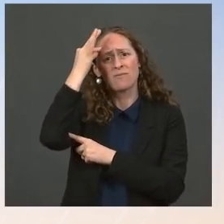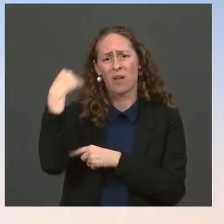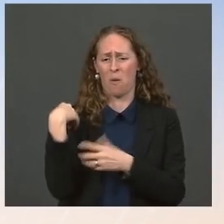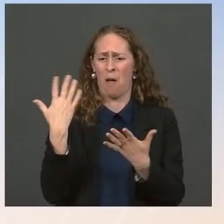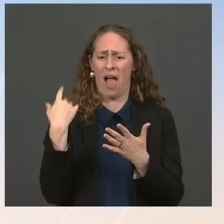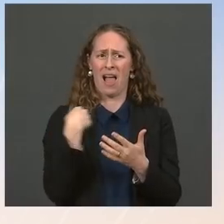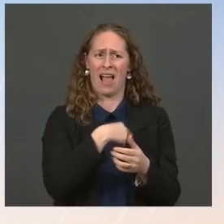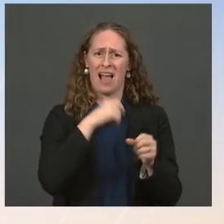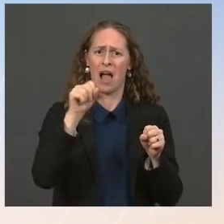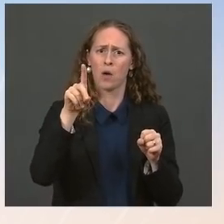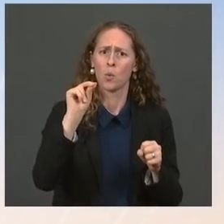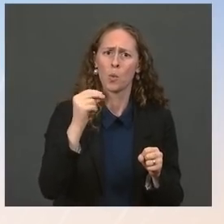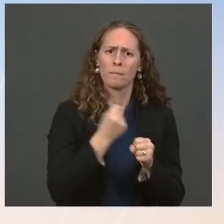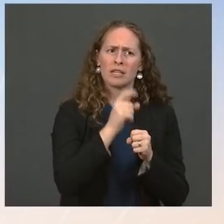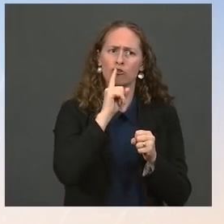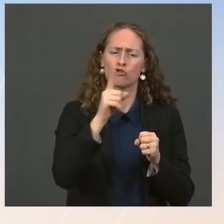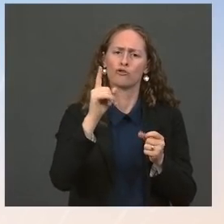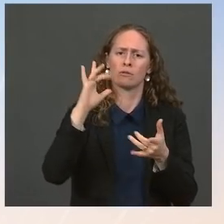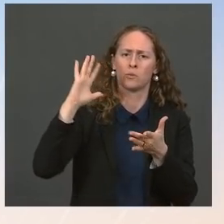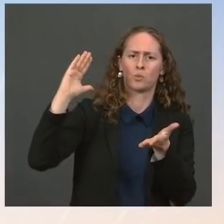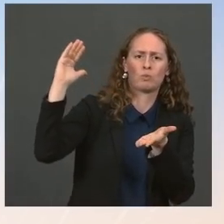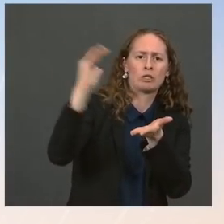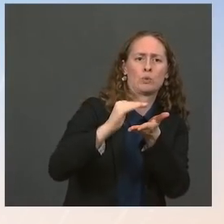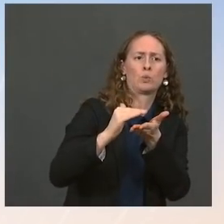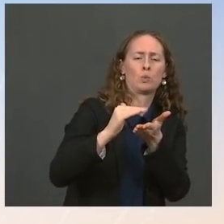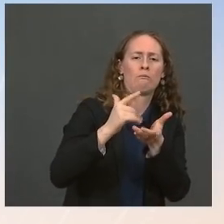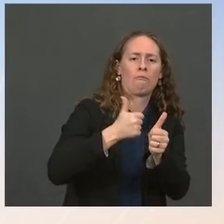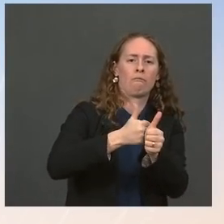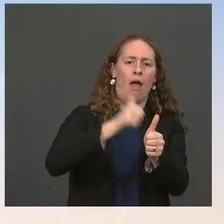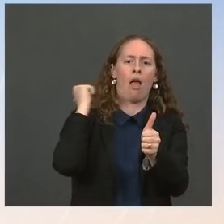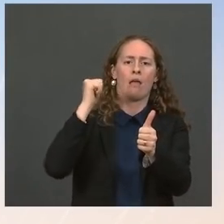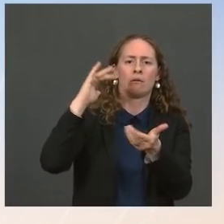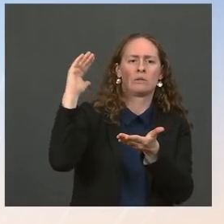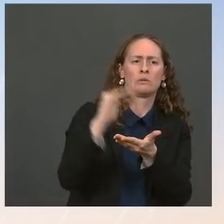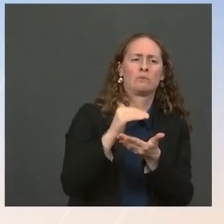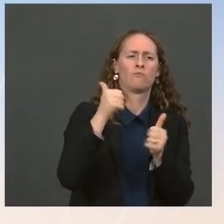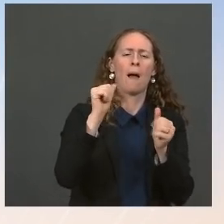to ensure that we are addressing bottlenecks in the system,